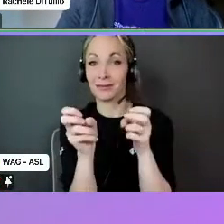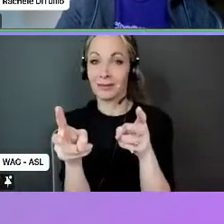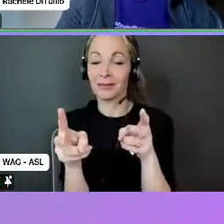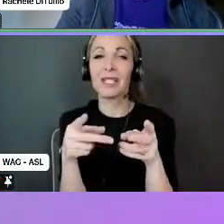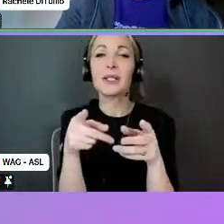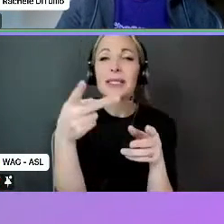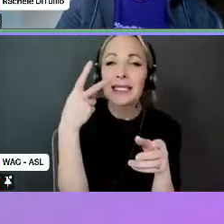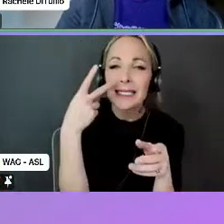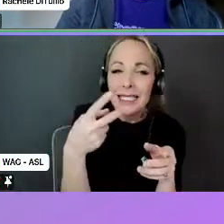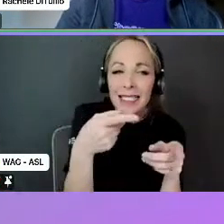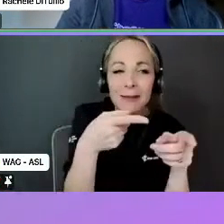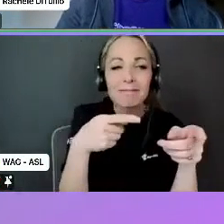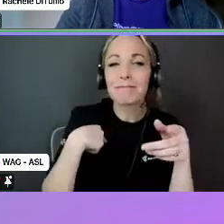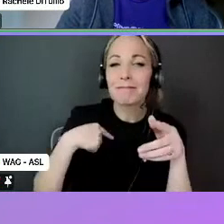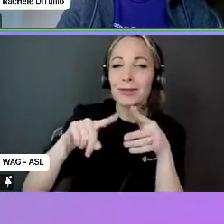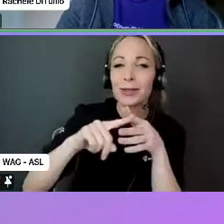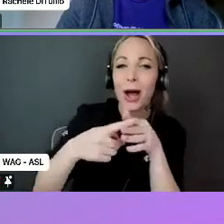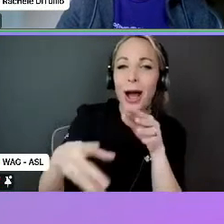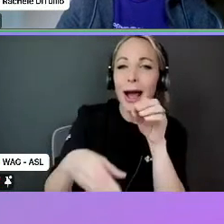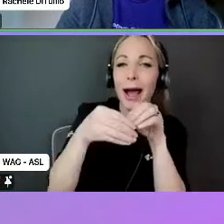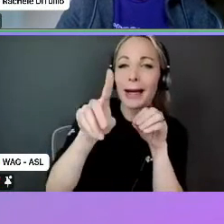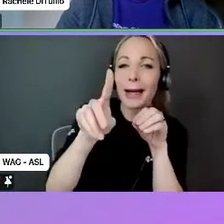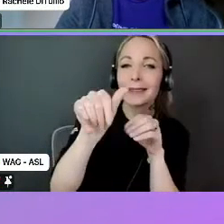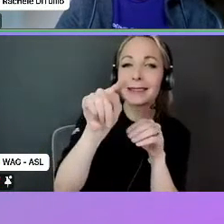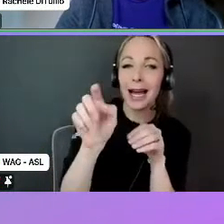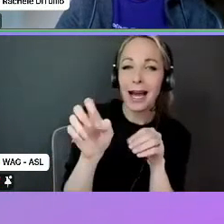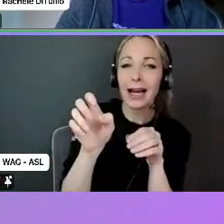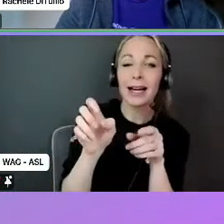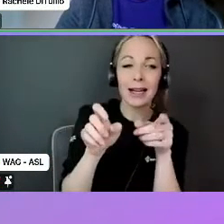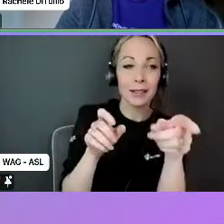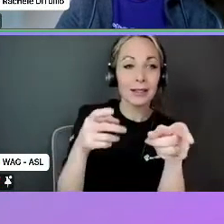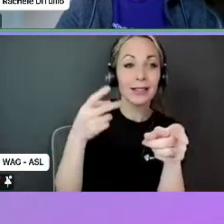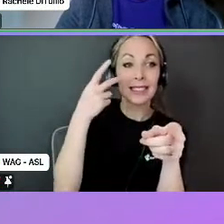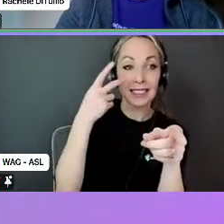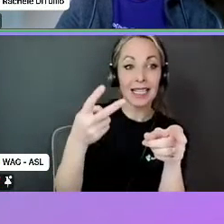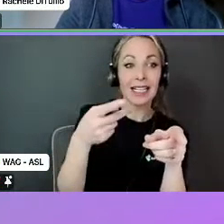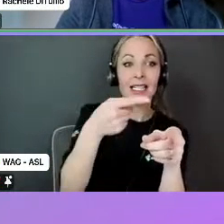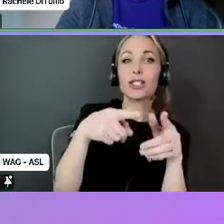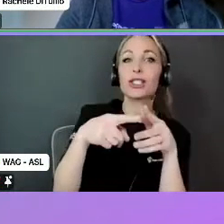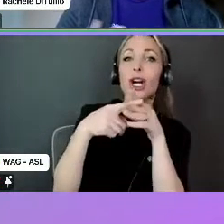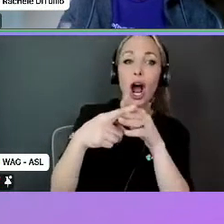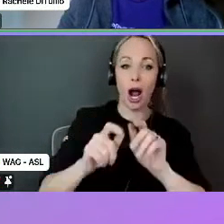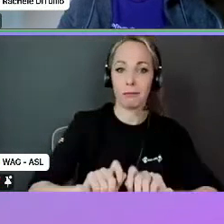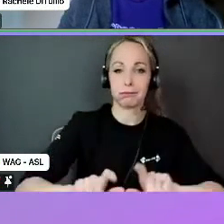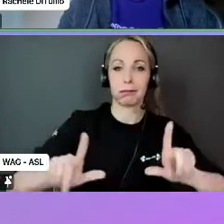there's a screenshot on my screen of my iPhone it's got the cats birthday filled and I've started entering the